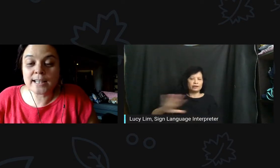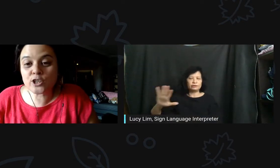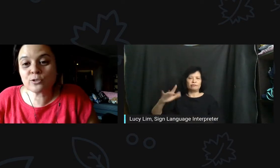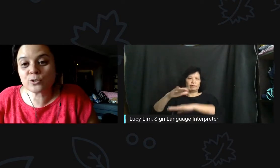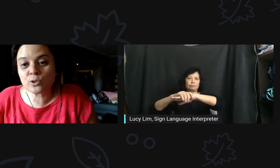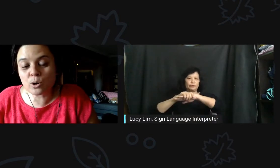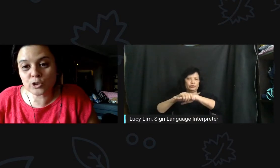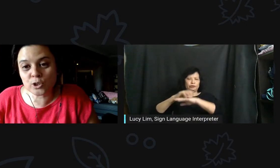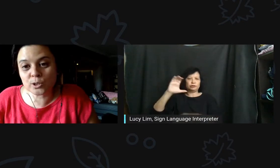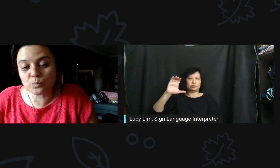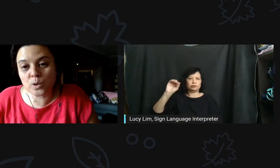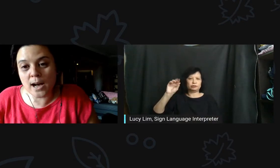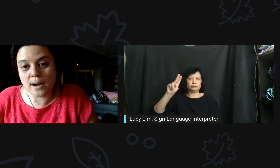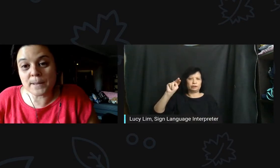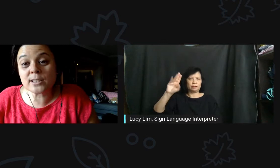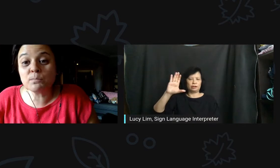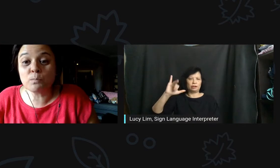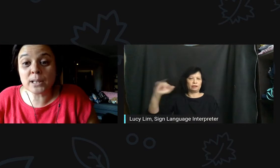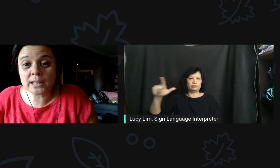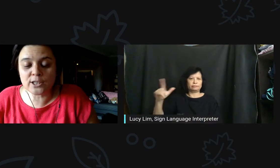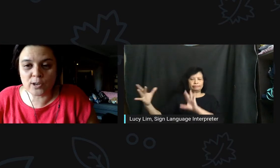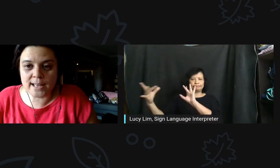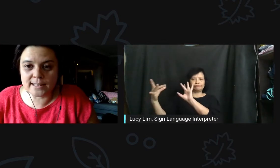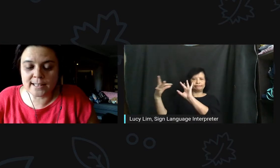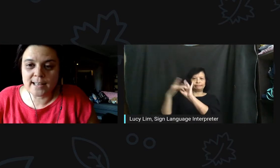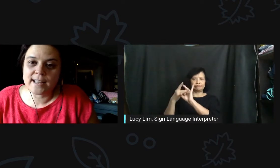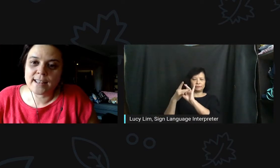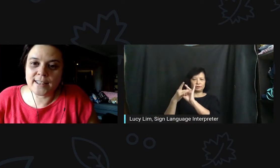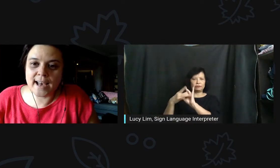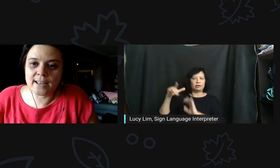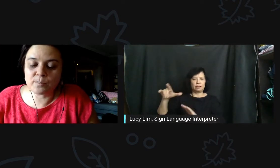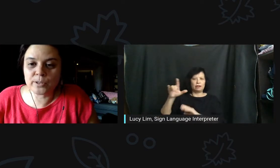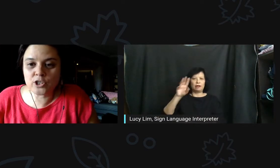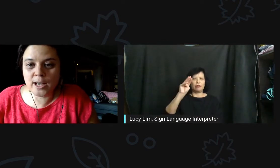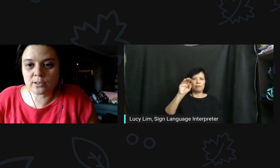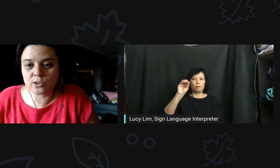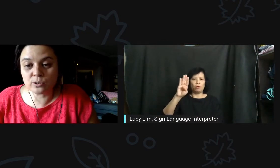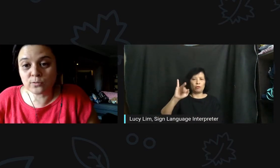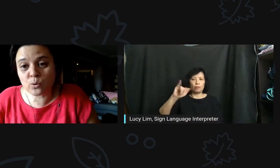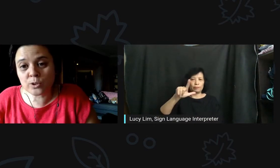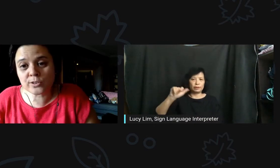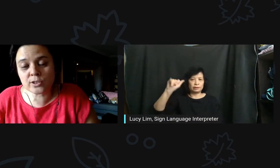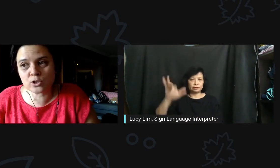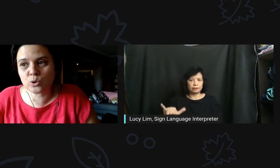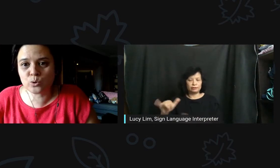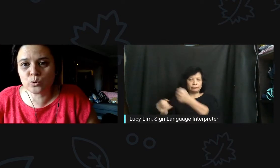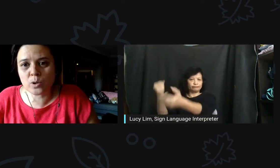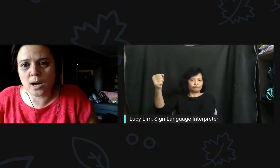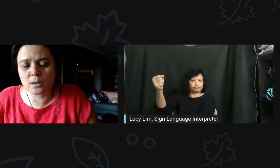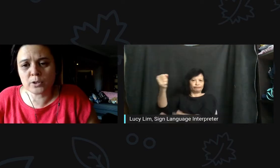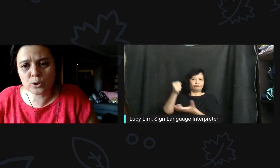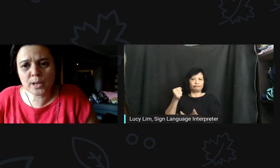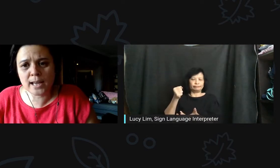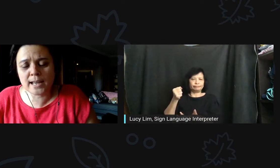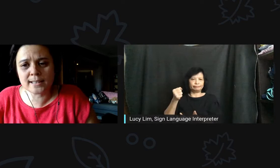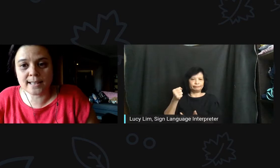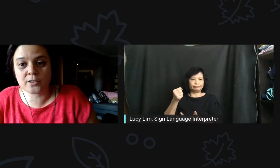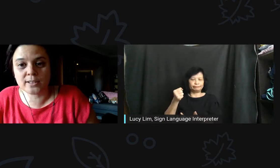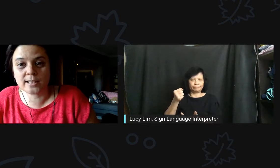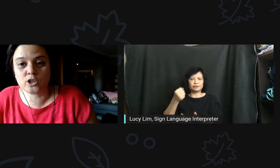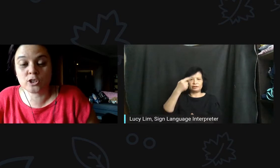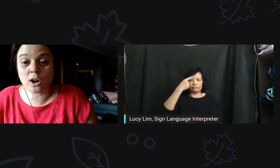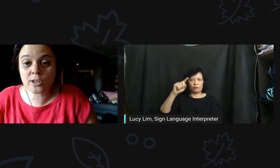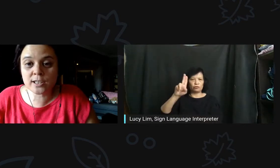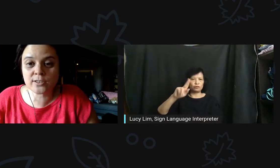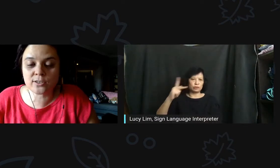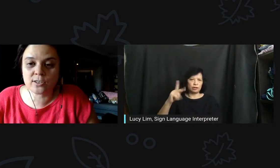Connections through Culture is a mobility grant that the British Council affords to UK and Southeast Asian artists